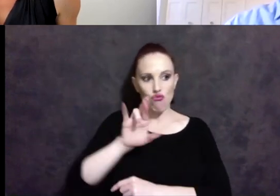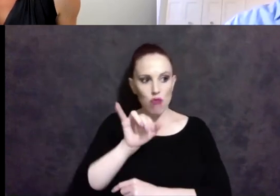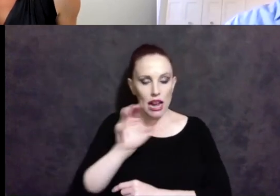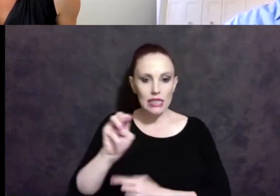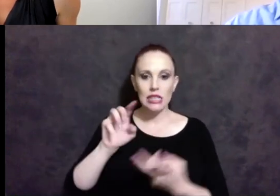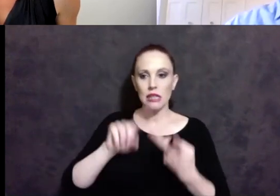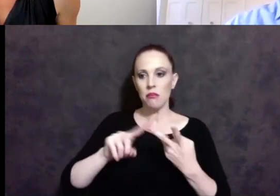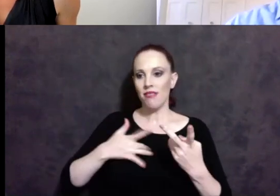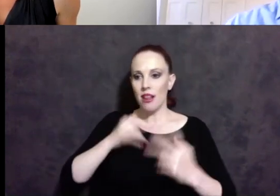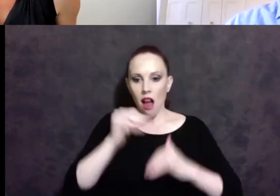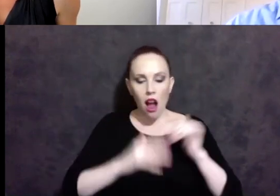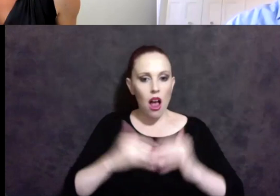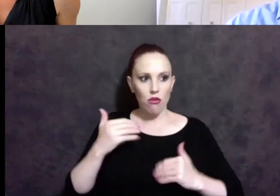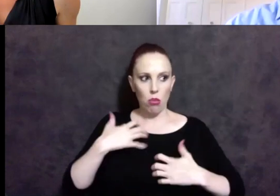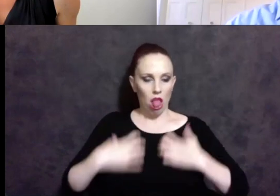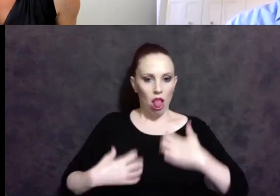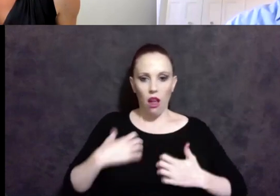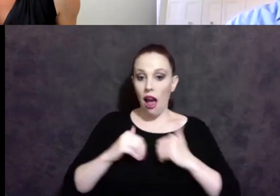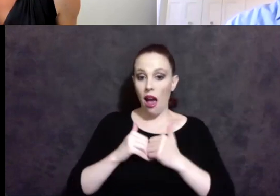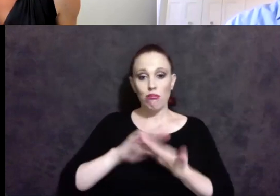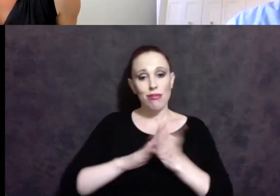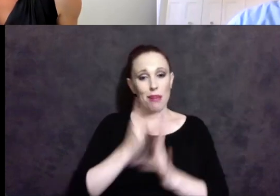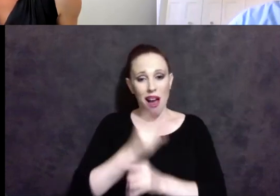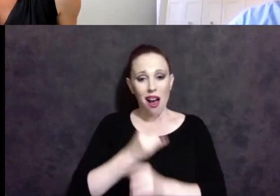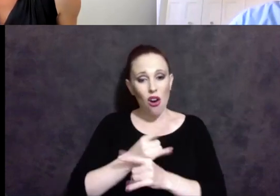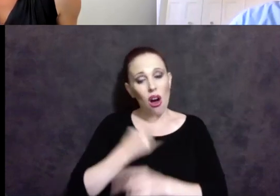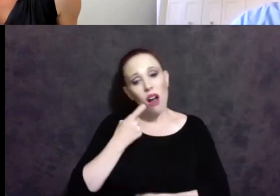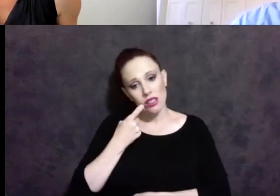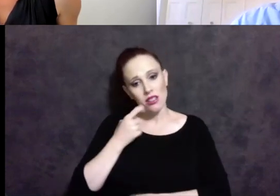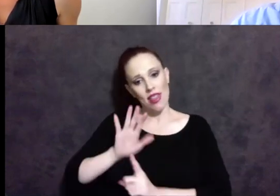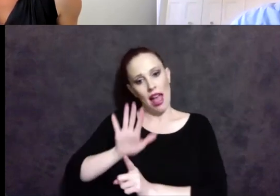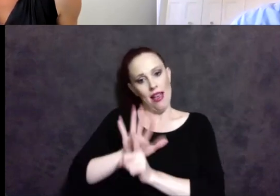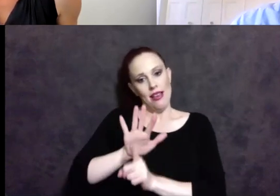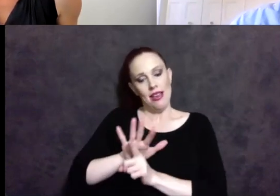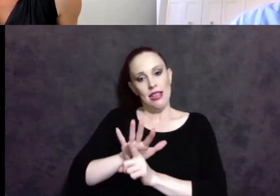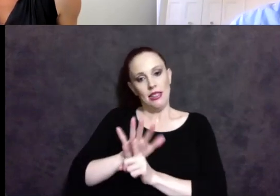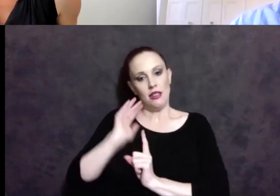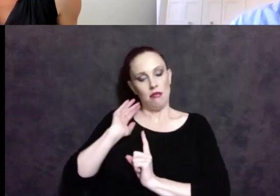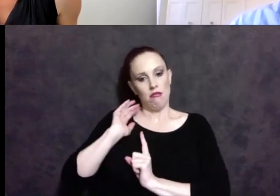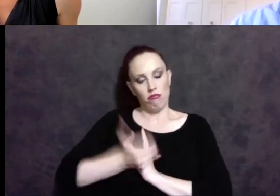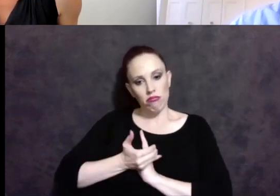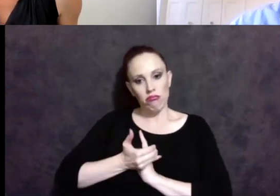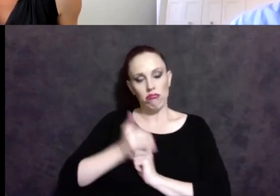in the body by being an alcoholic. That's how he chose to match that level of discomfort.